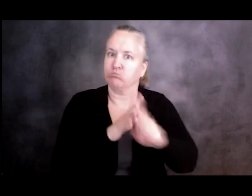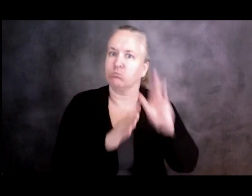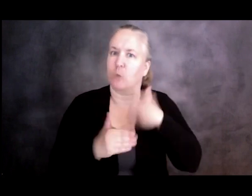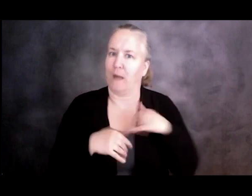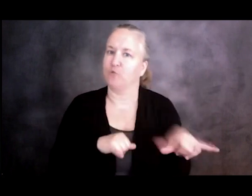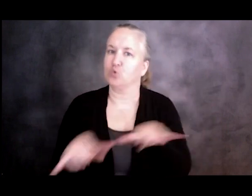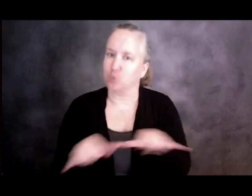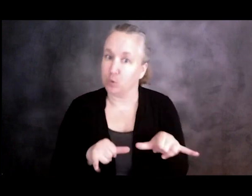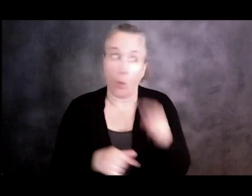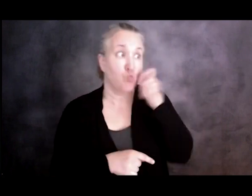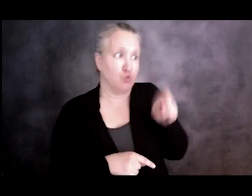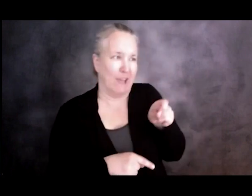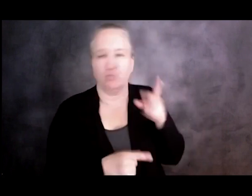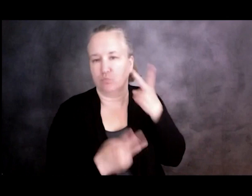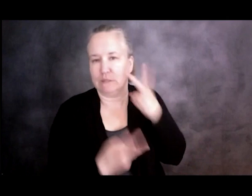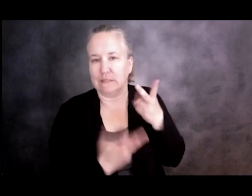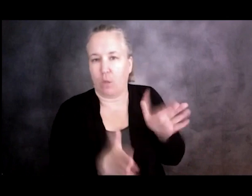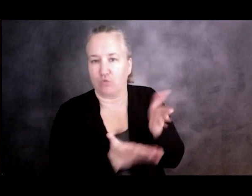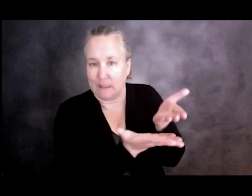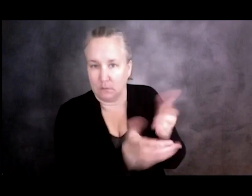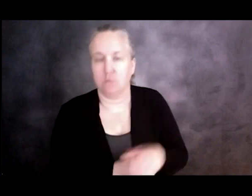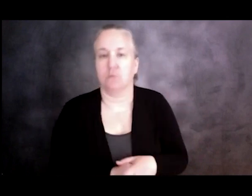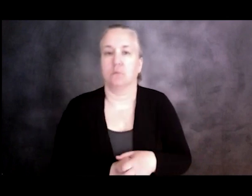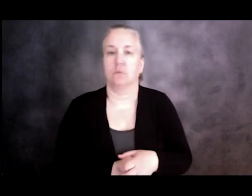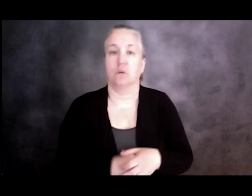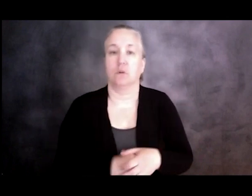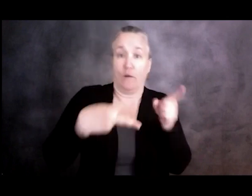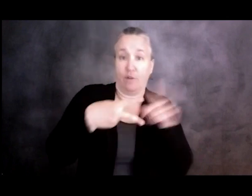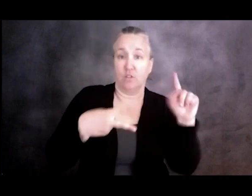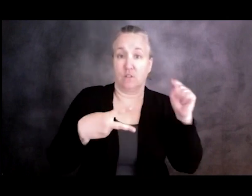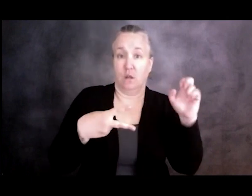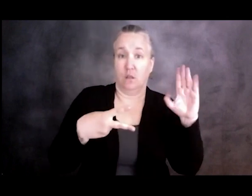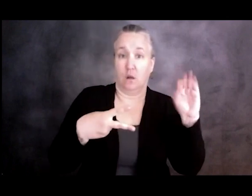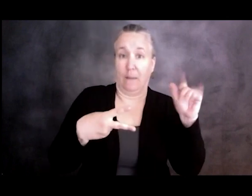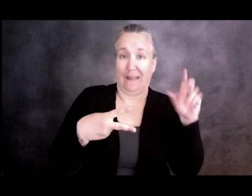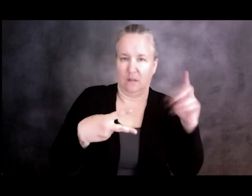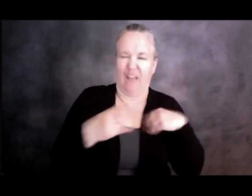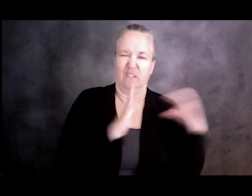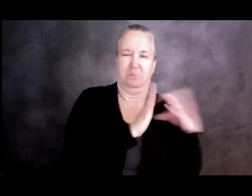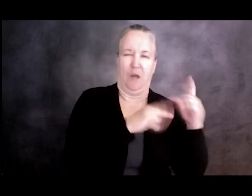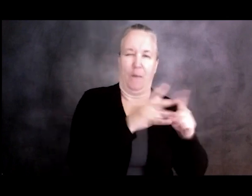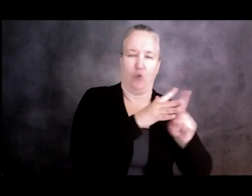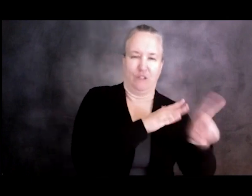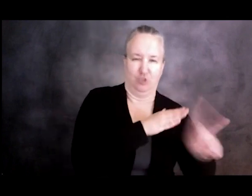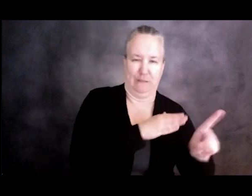So I'm going to read first from The Committed, a passage about refugees. And then I'm going to read, from The Sympathizer,